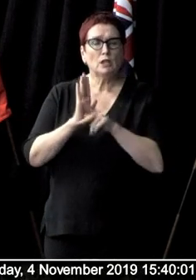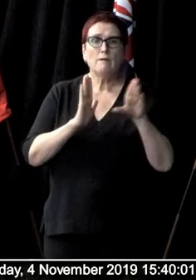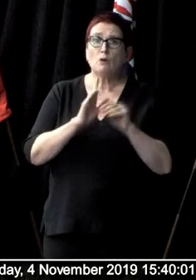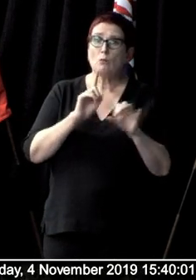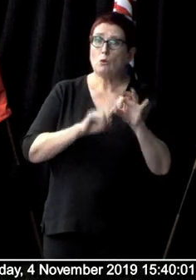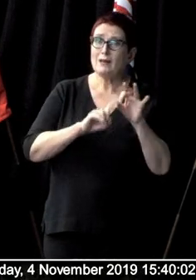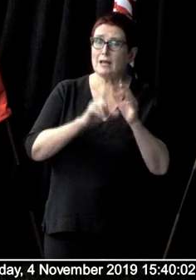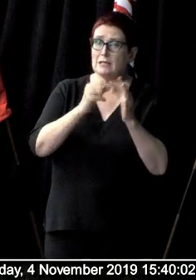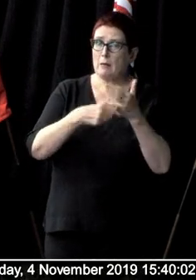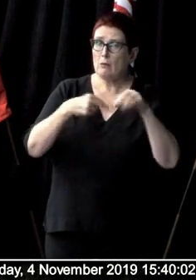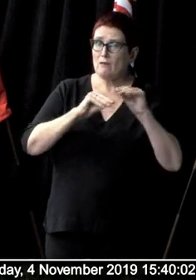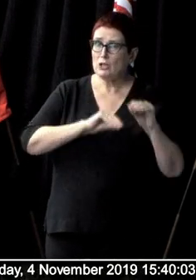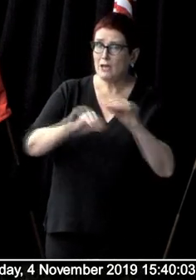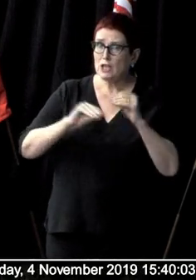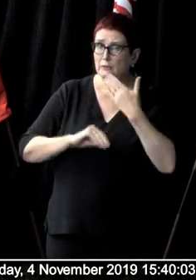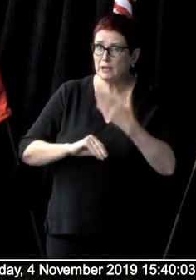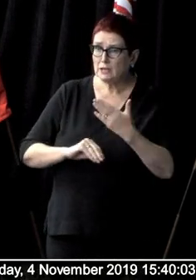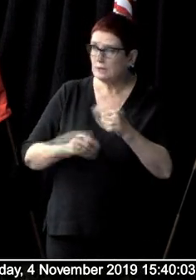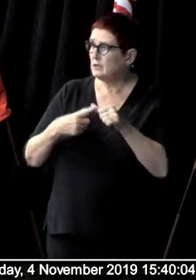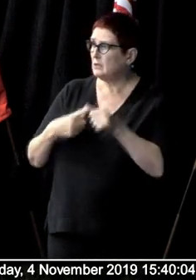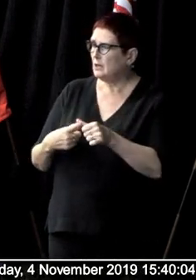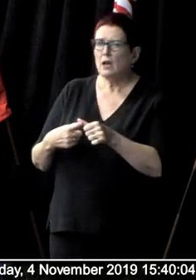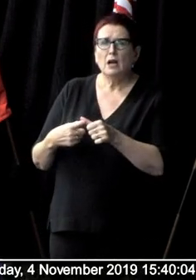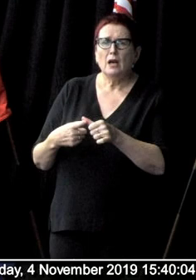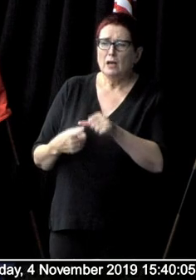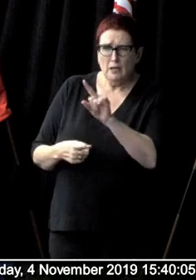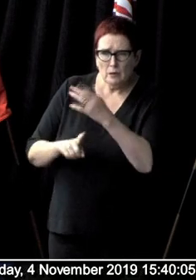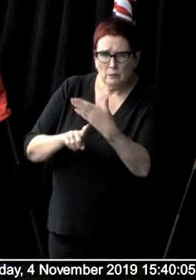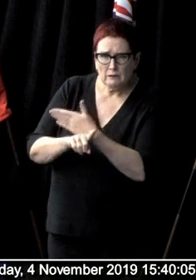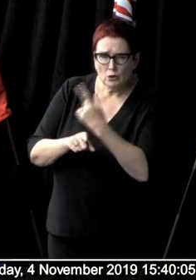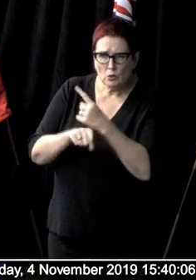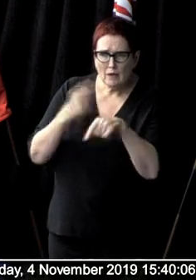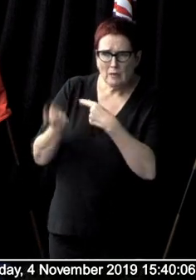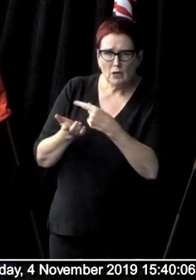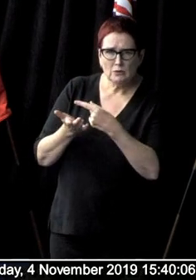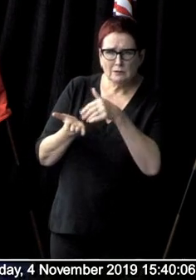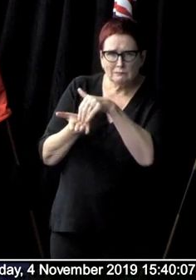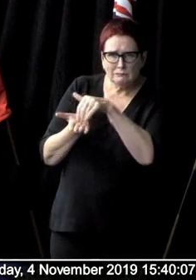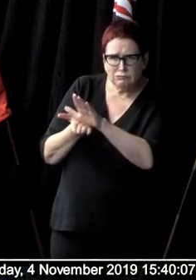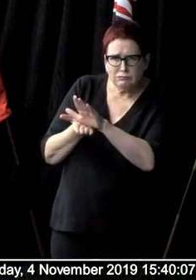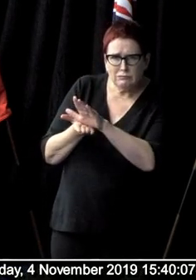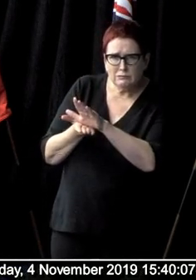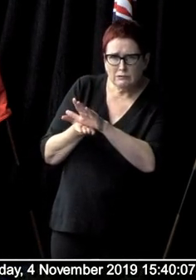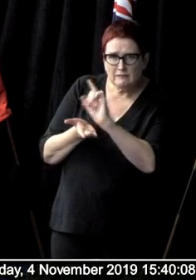please? Can I talk a little bit more about the exclusions first, sorry? Certainly. No problem.